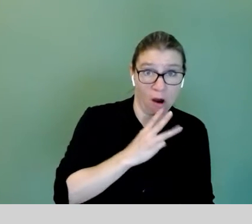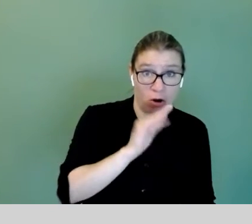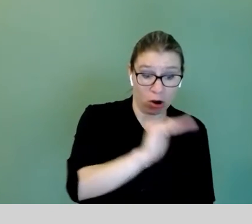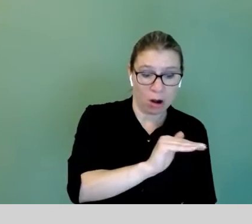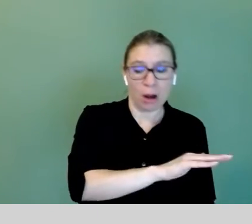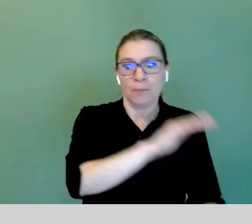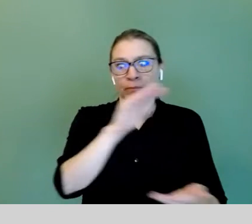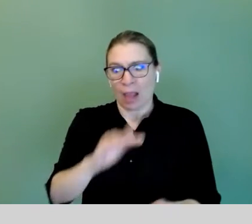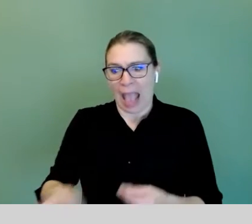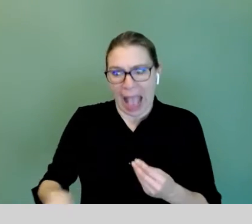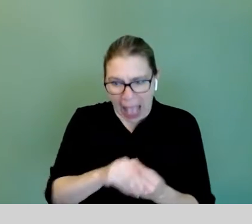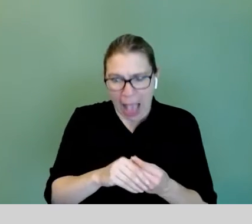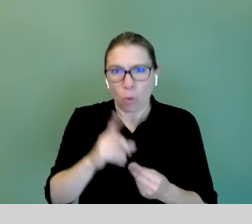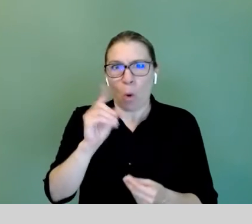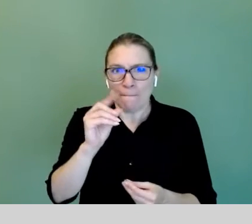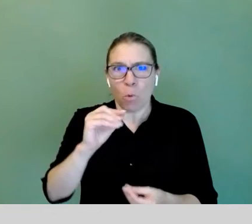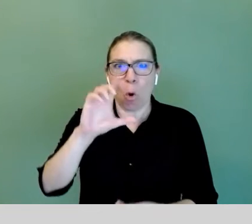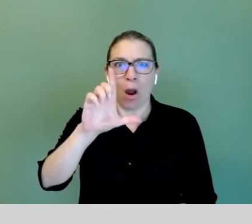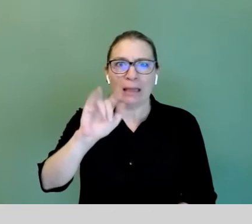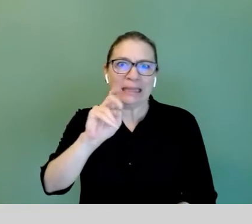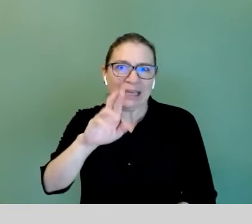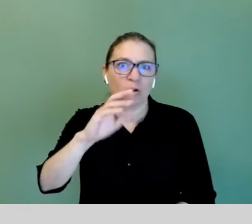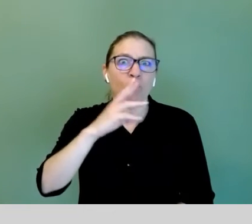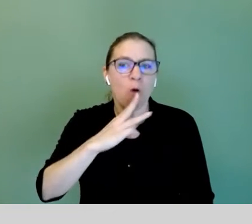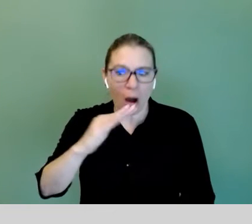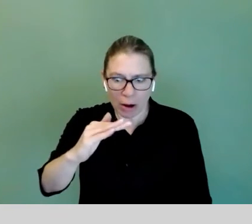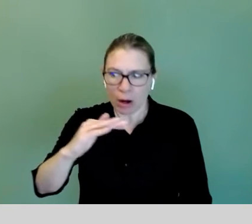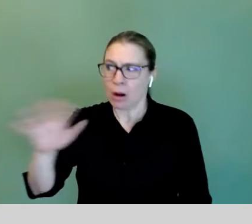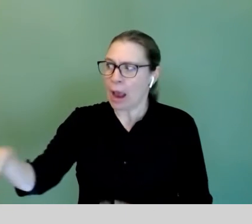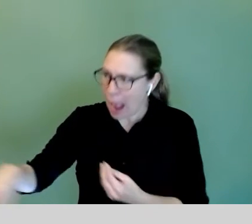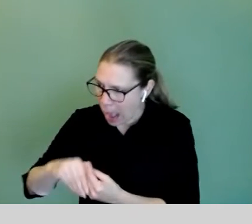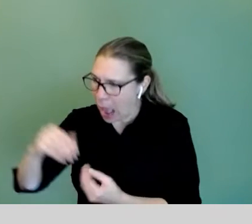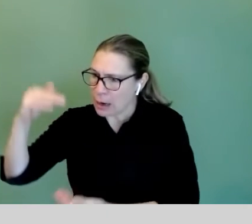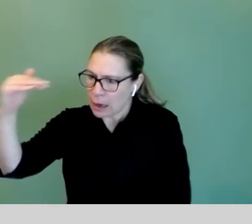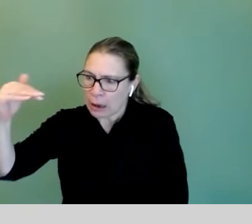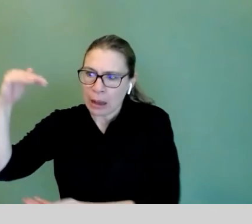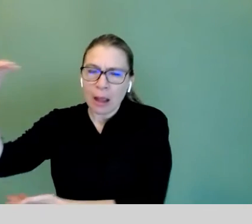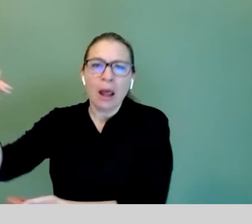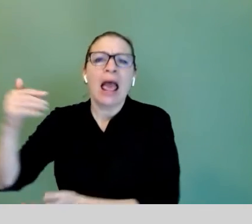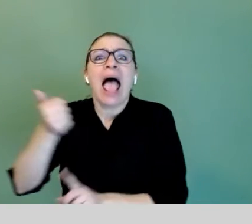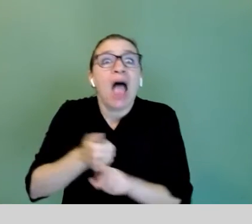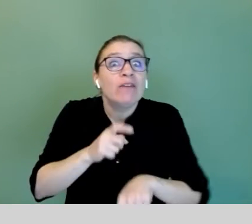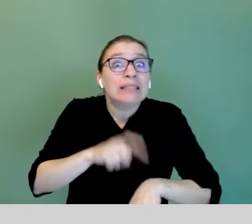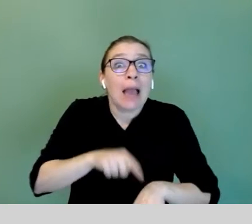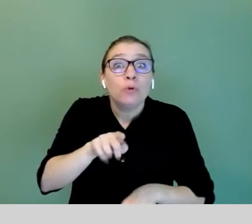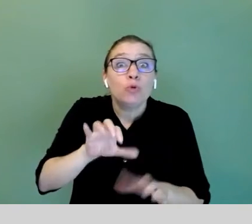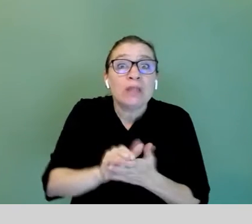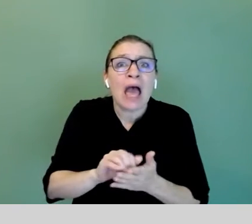and you subtract one liter of water, and so on, and every time you do that, then the number will just oscillate,